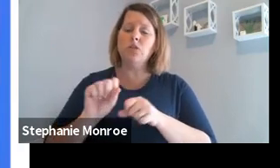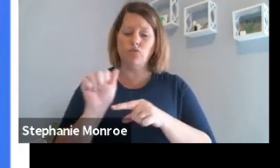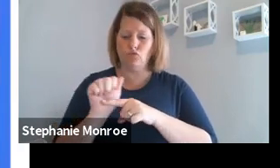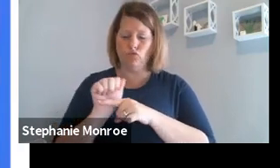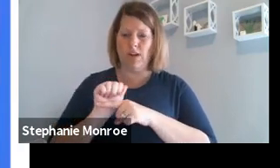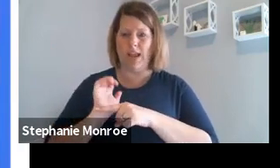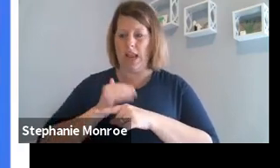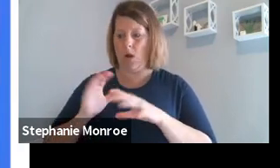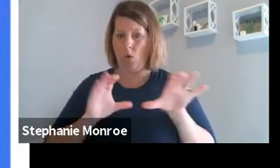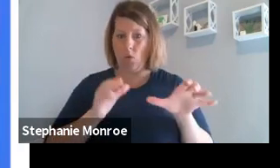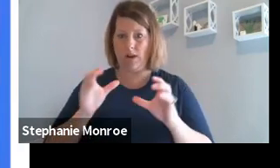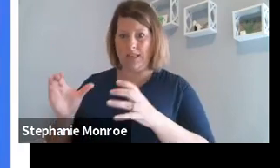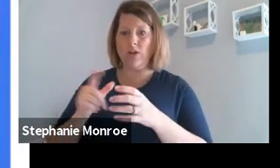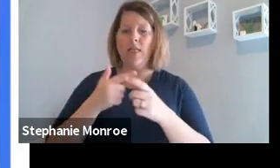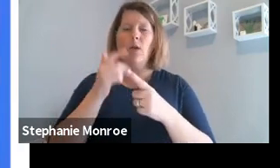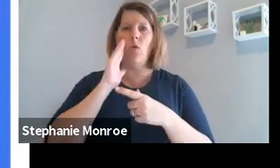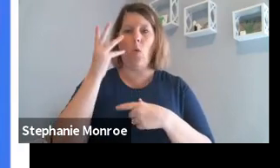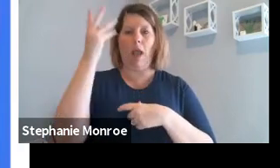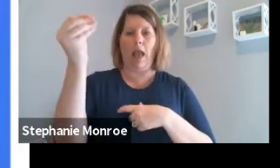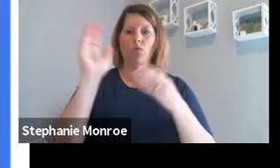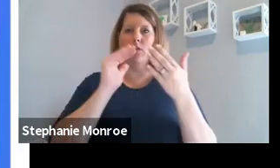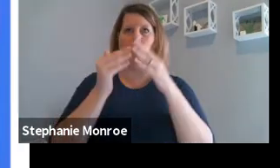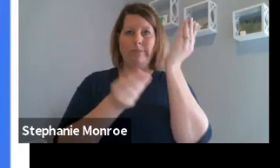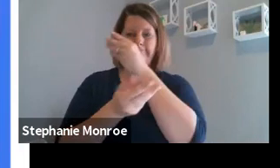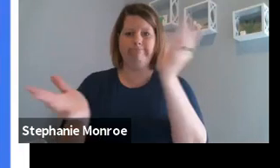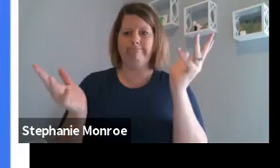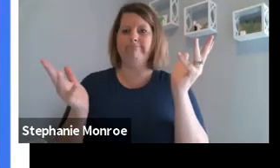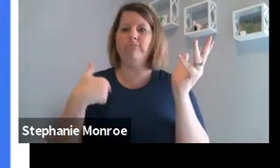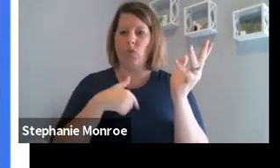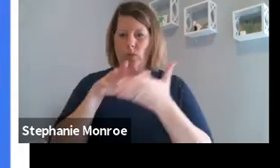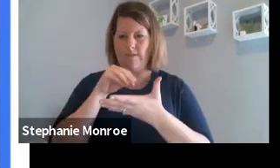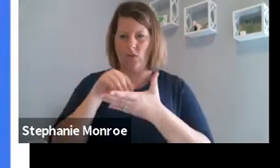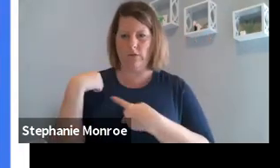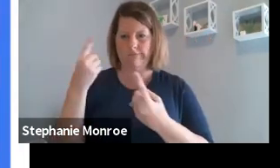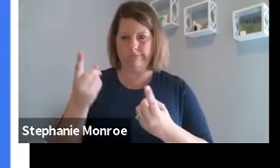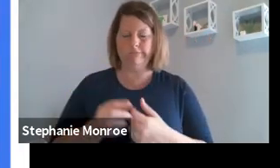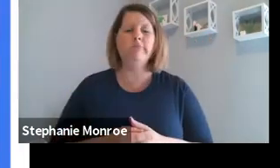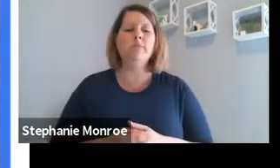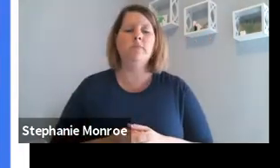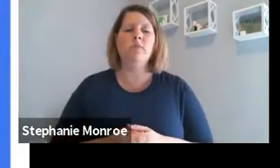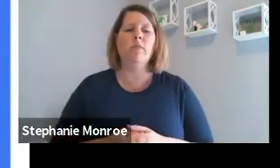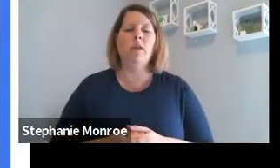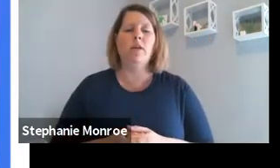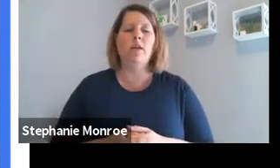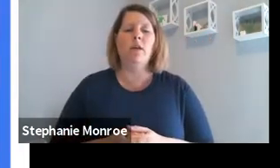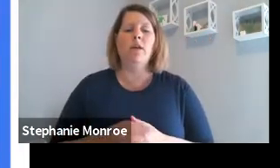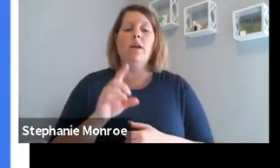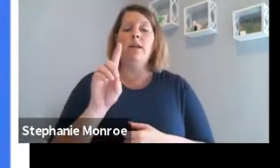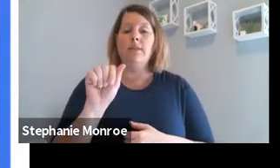and then we will be going out to the community to share the knowledge and the information that we have gained. Disability Independence Group is an advocacy center